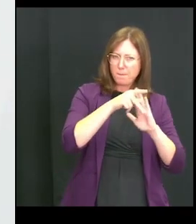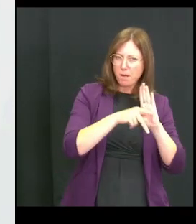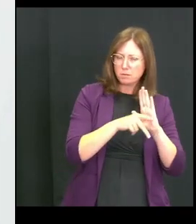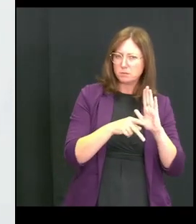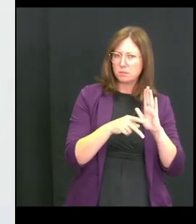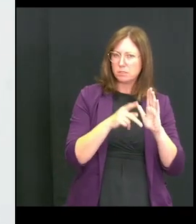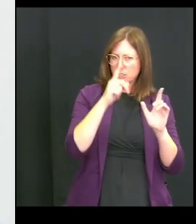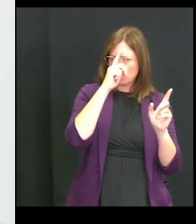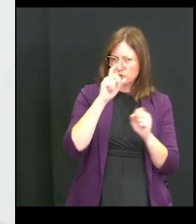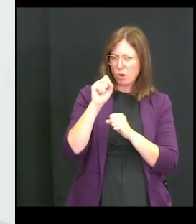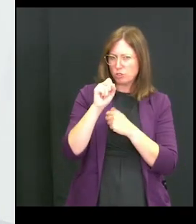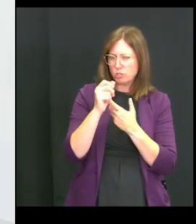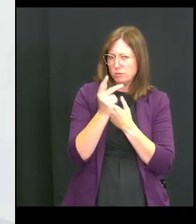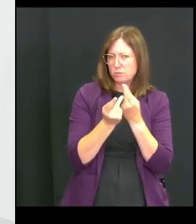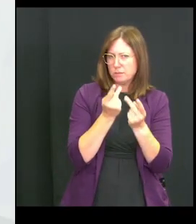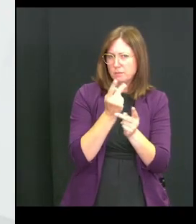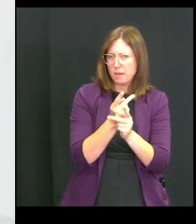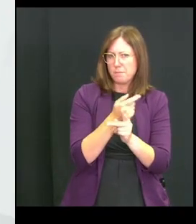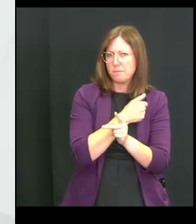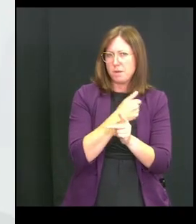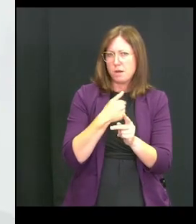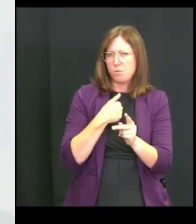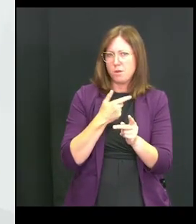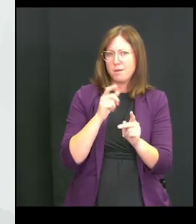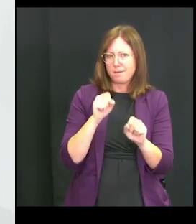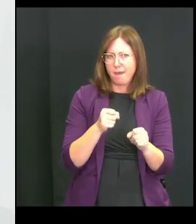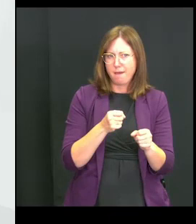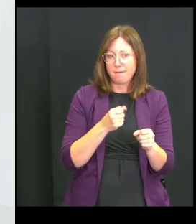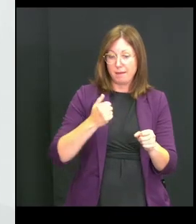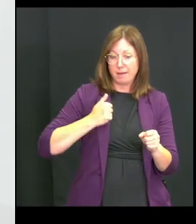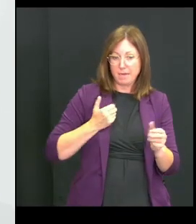so that we can actually engage Canadians, and stakeholders,